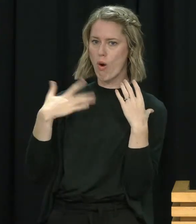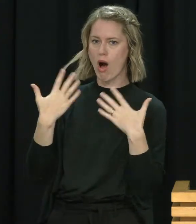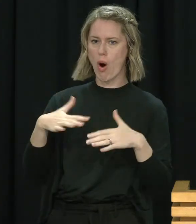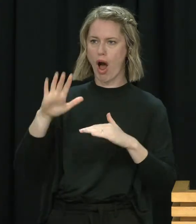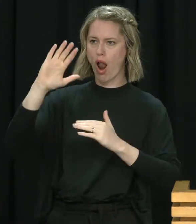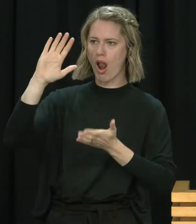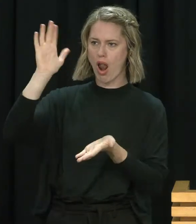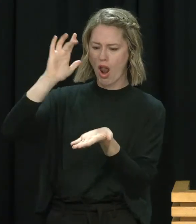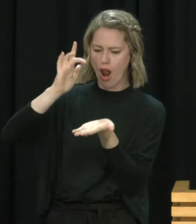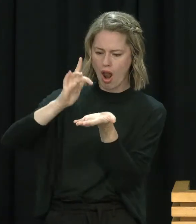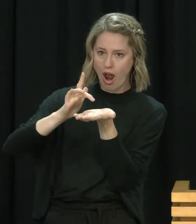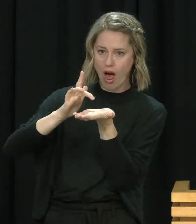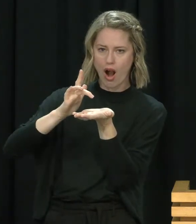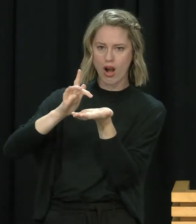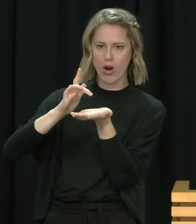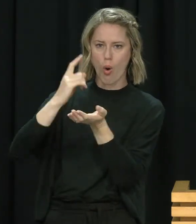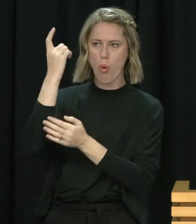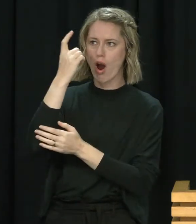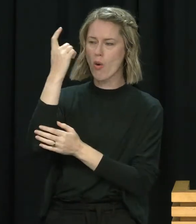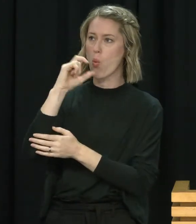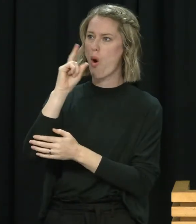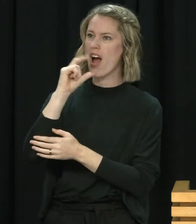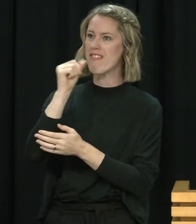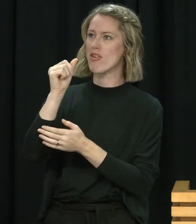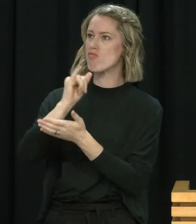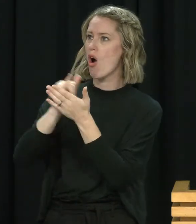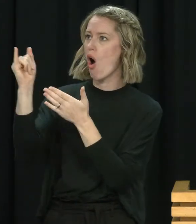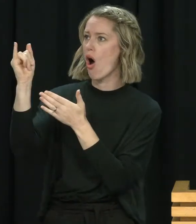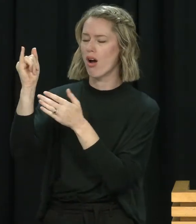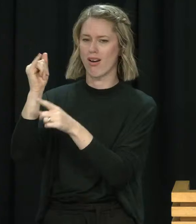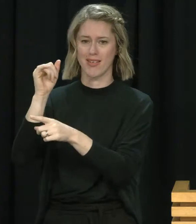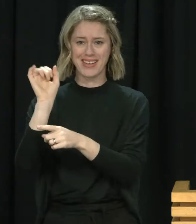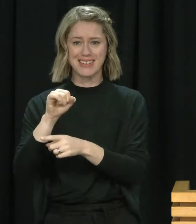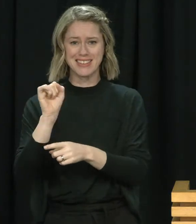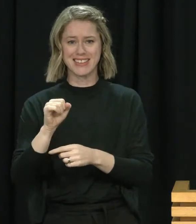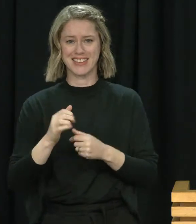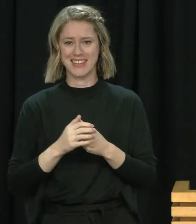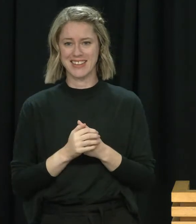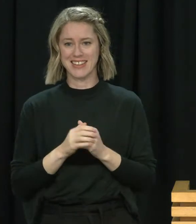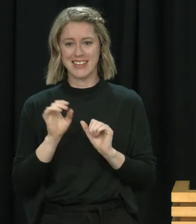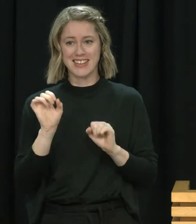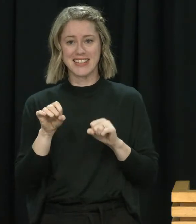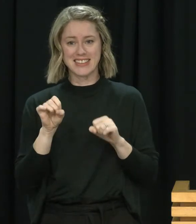delivery in.